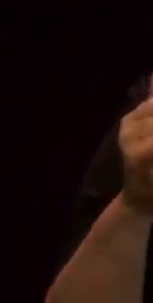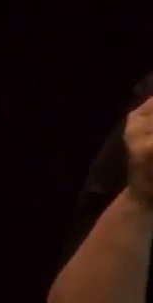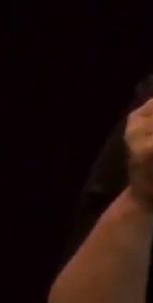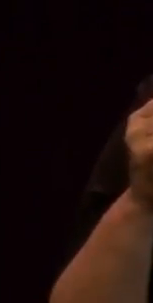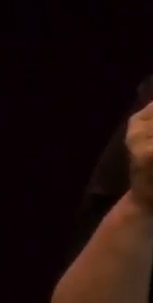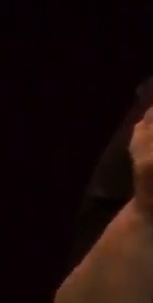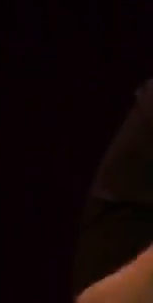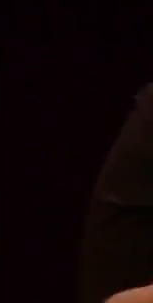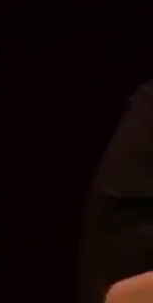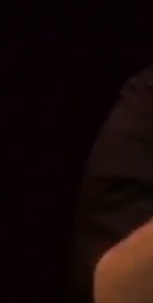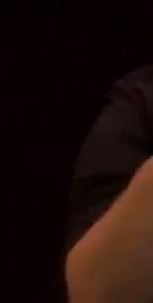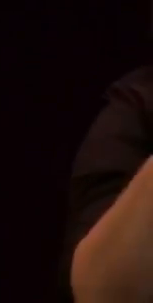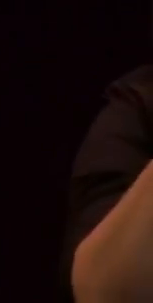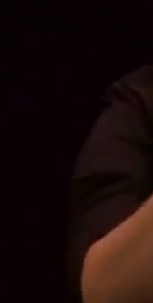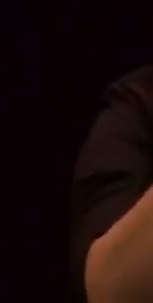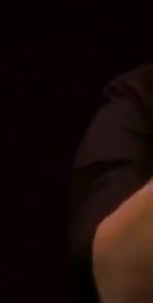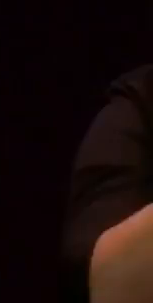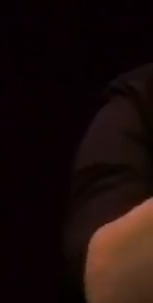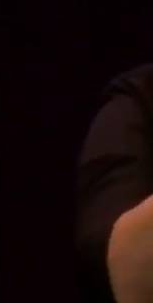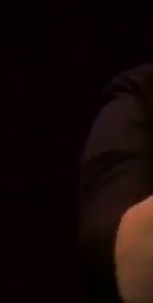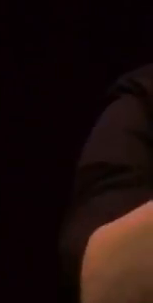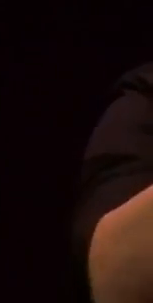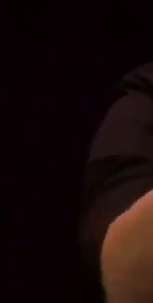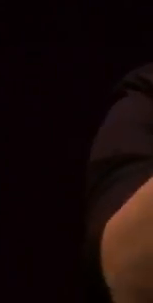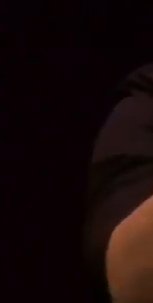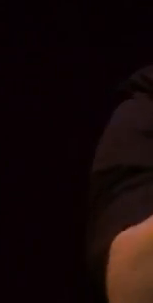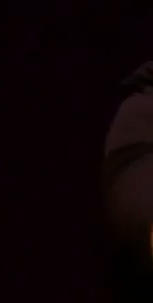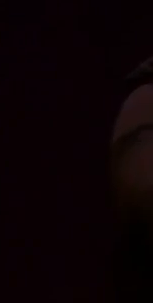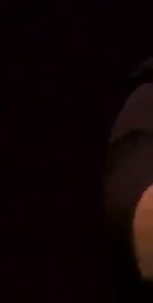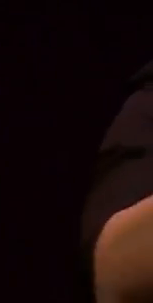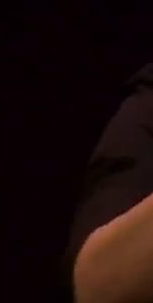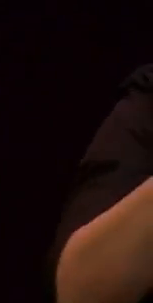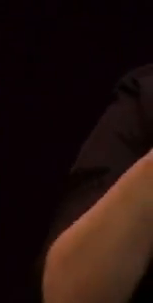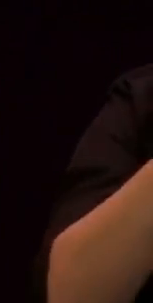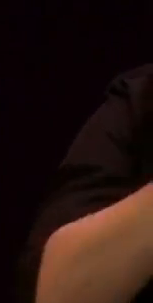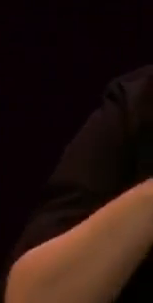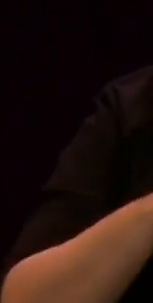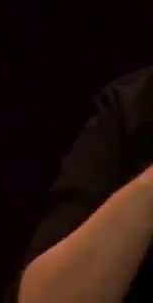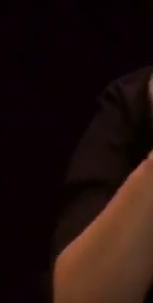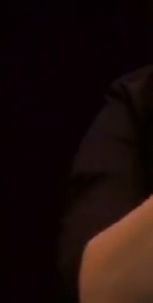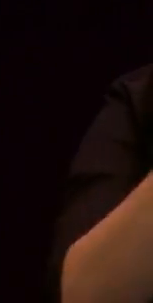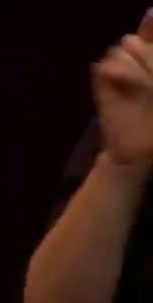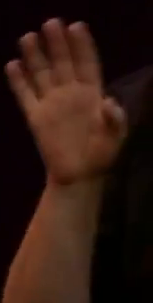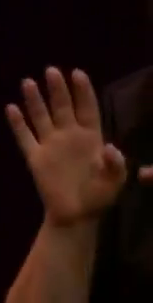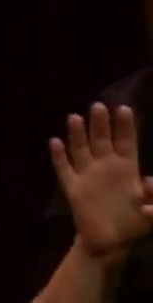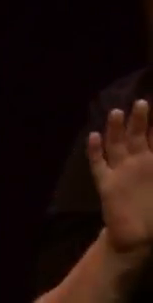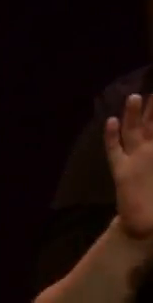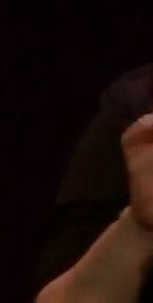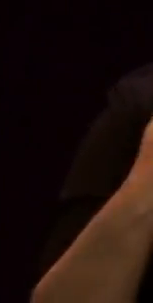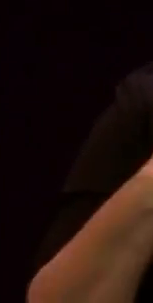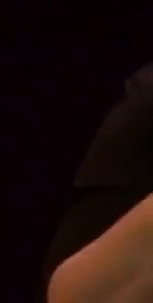METRO AND TRAVEL AROUND THE REGION AND MEET WITH MEMBERS OF CONGRESS ABOUT THAT PARTICULAR ISSUE, WE ARE A STATE.